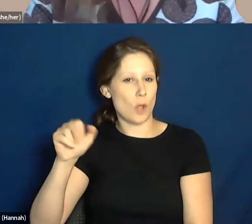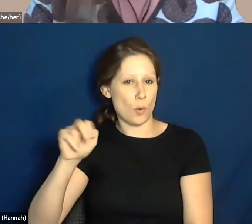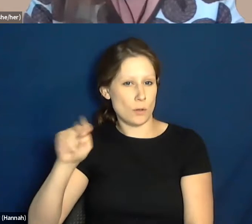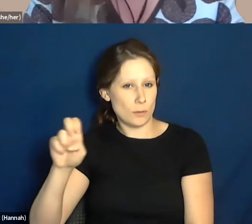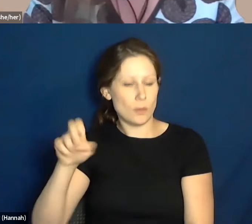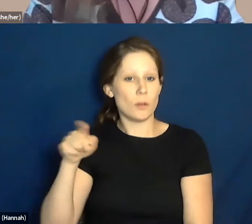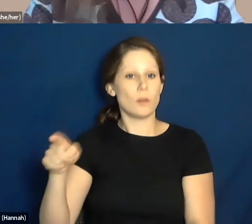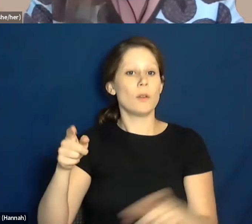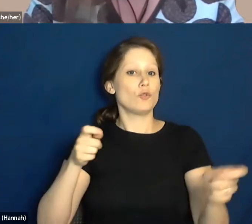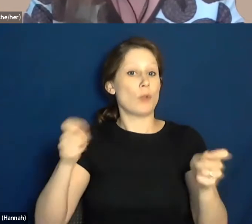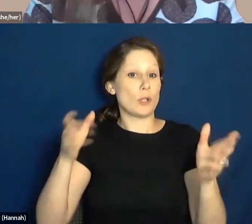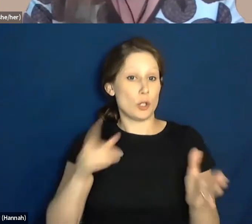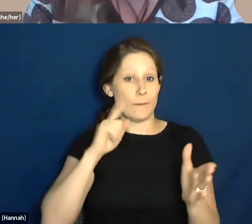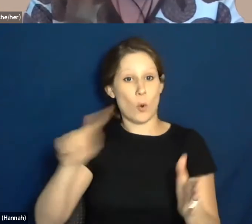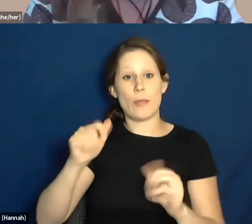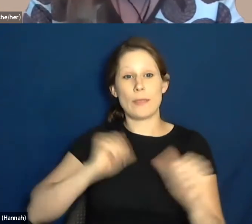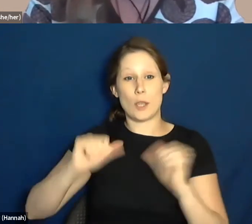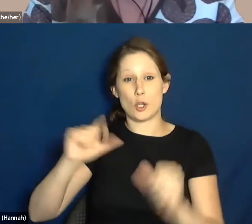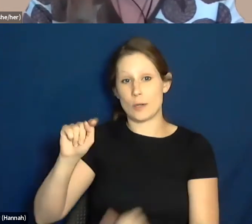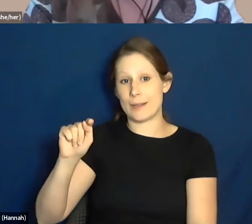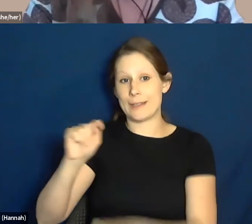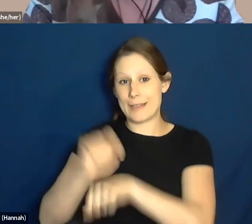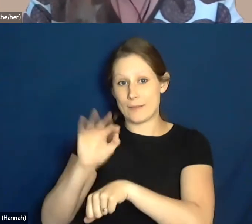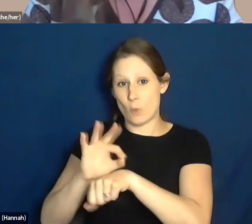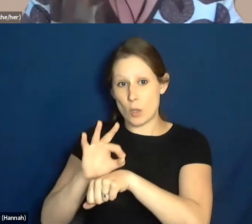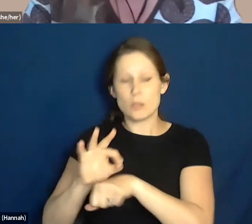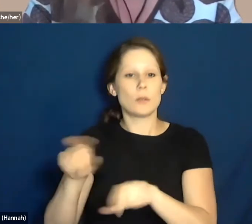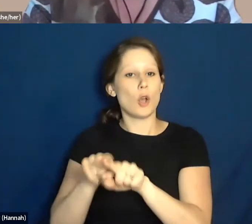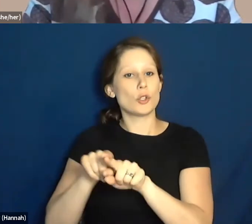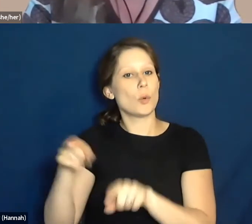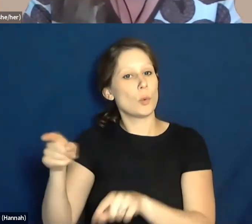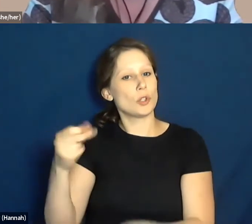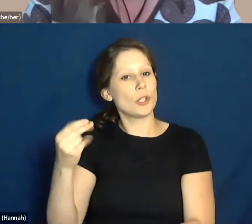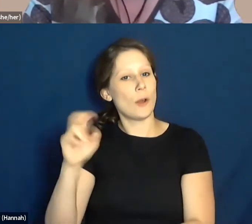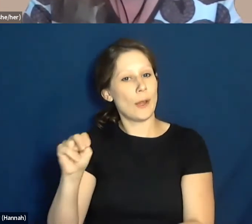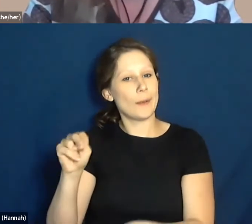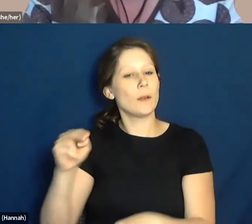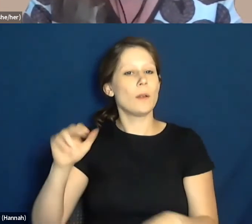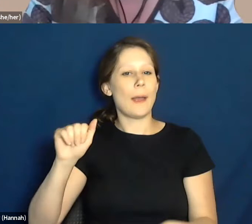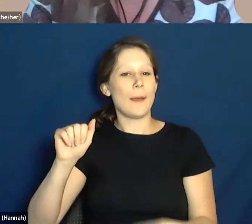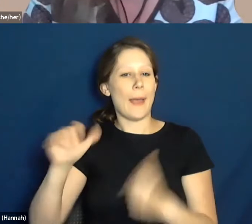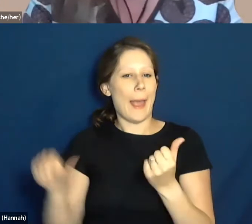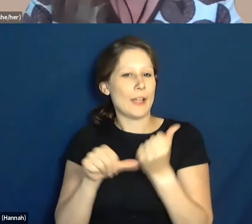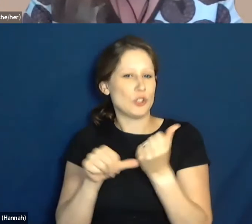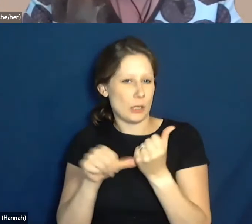theater task force and a professor in the college of arts and sciences at -- university.